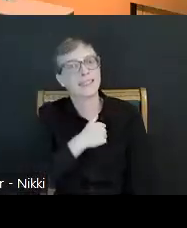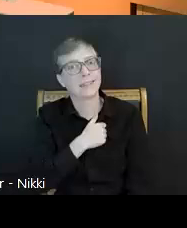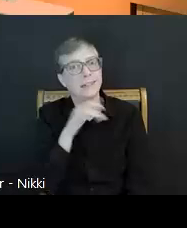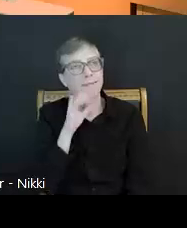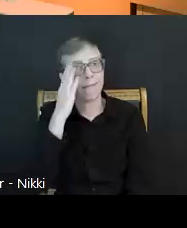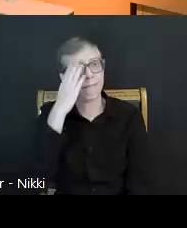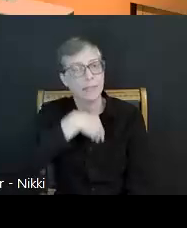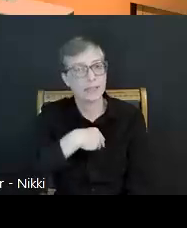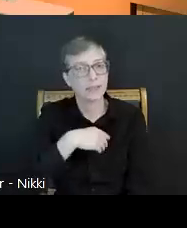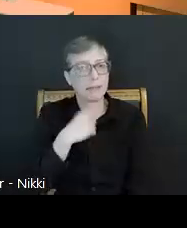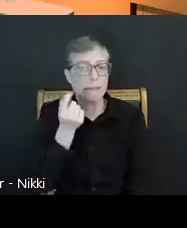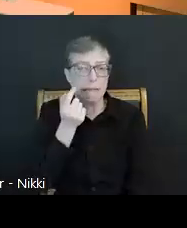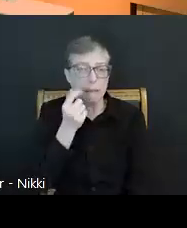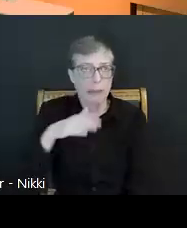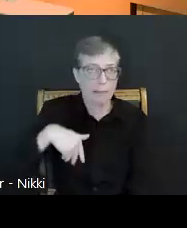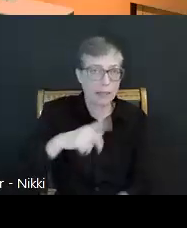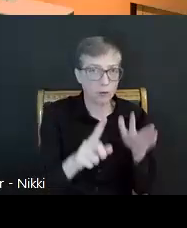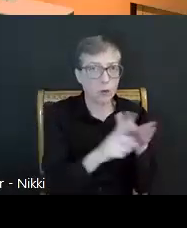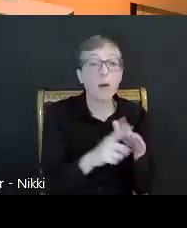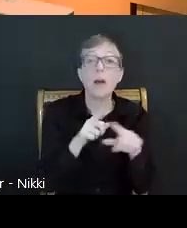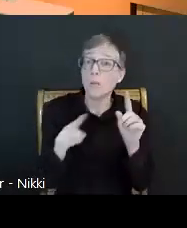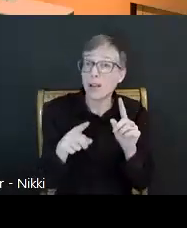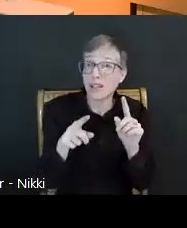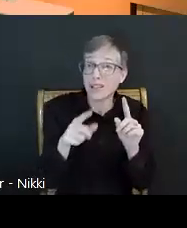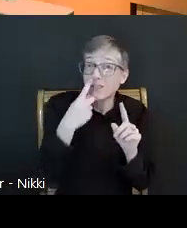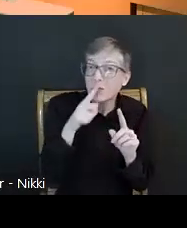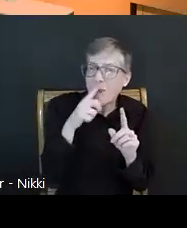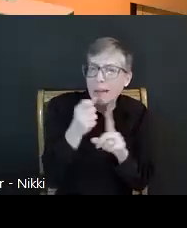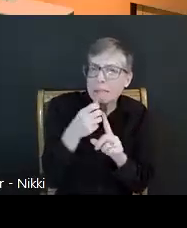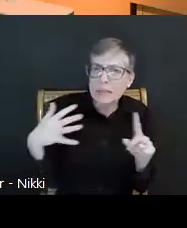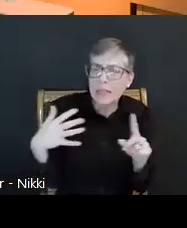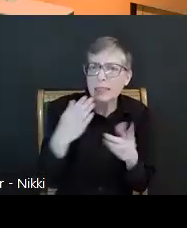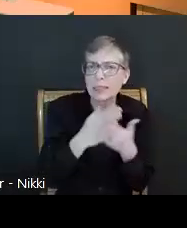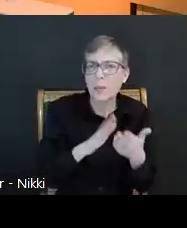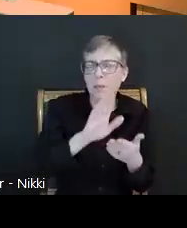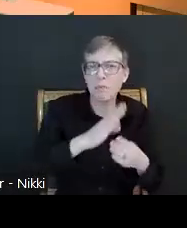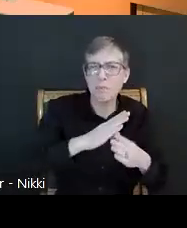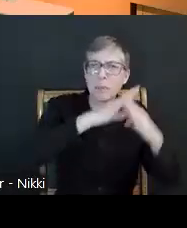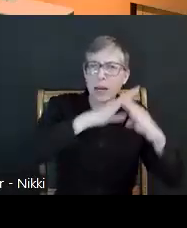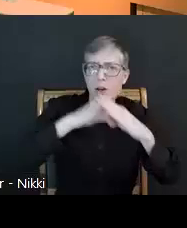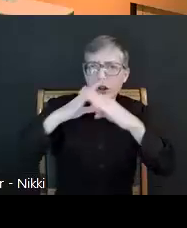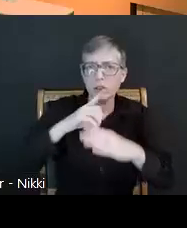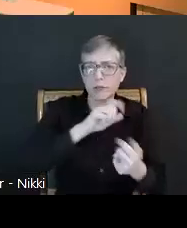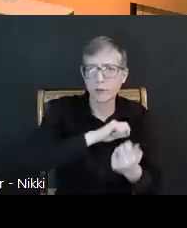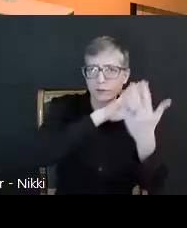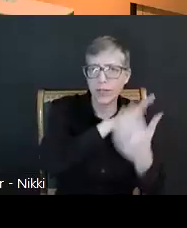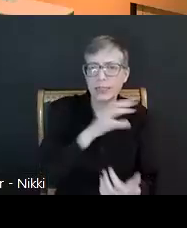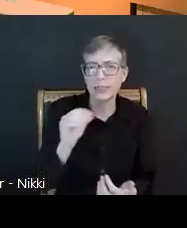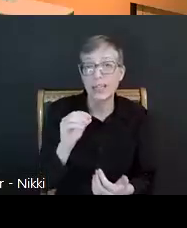could speak more to like barriers that you faced and and um helping your patients clinically um